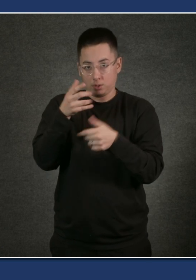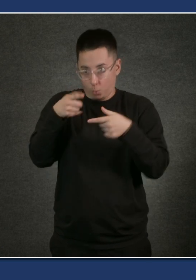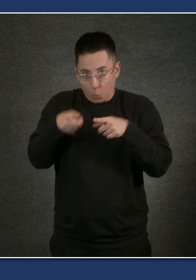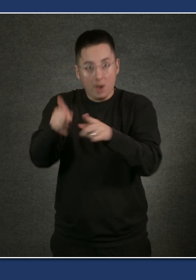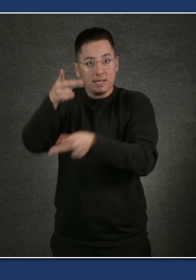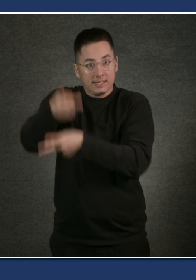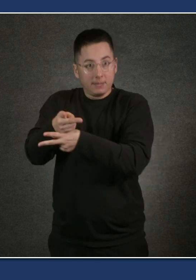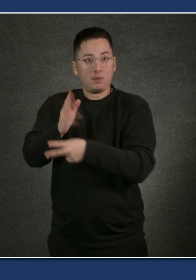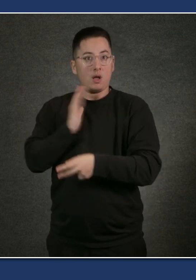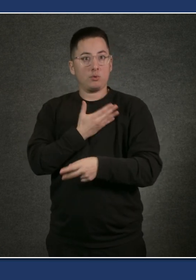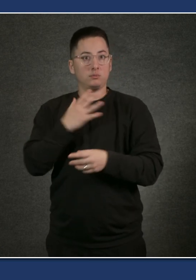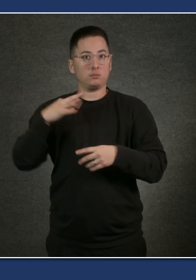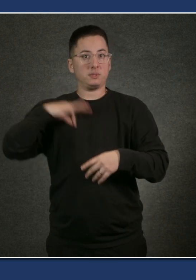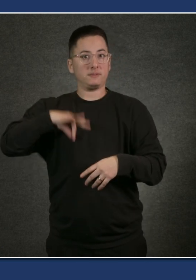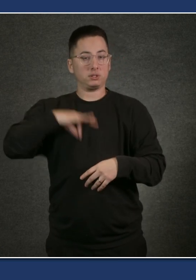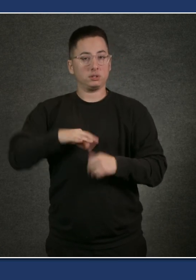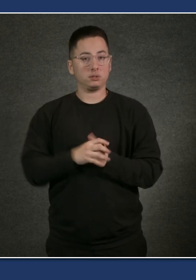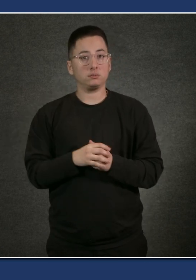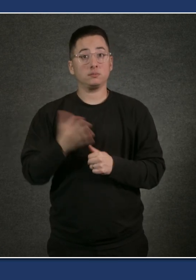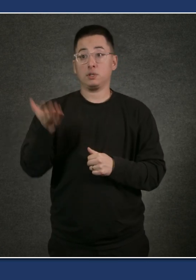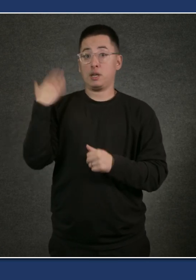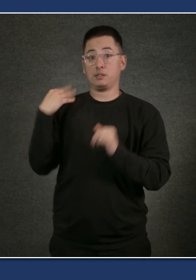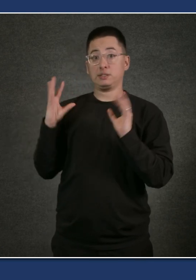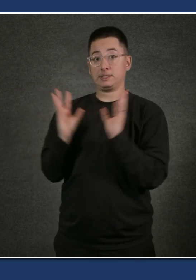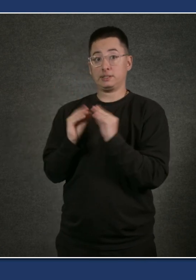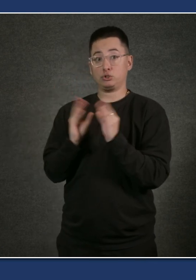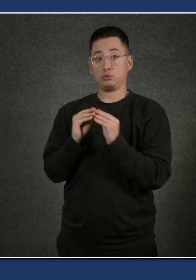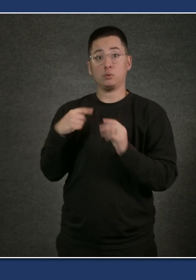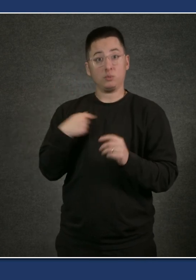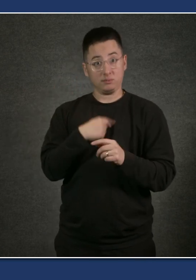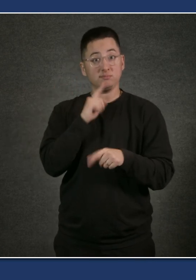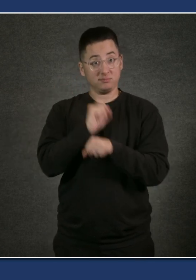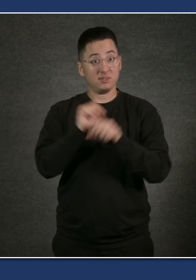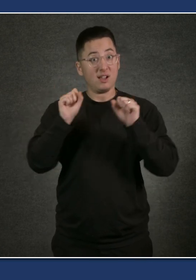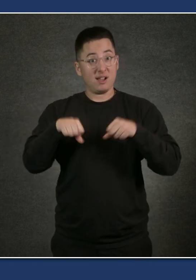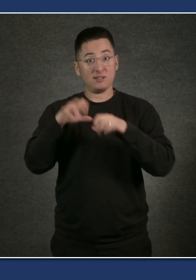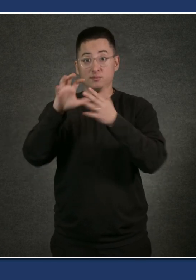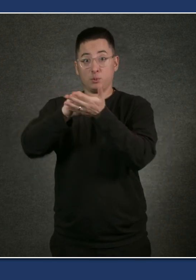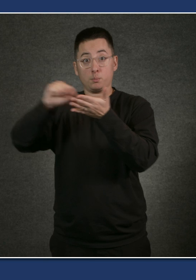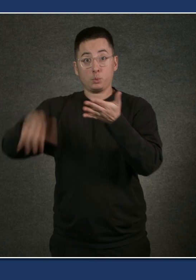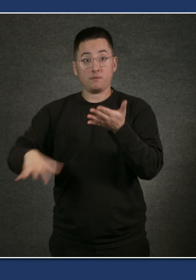Last session, we eliminated the asset limit. However, there is much more work to be